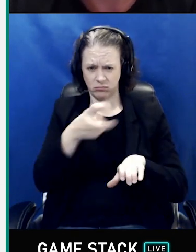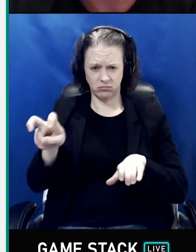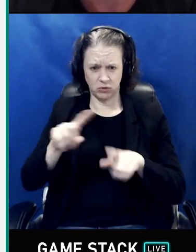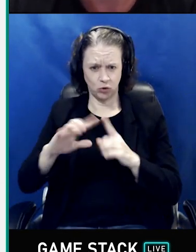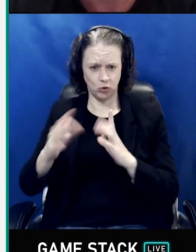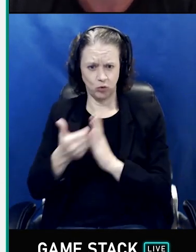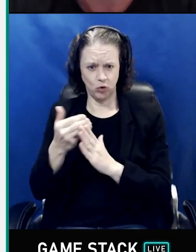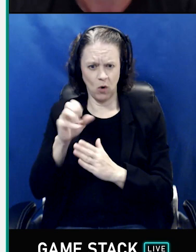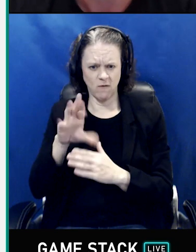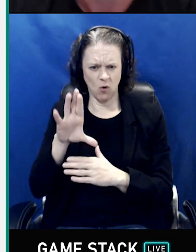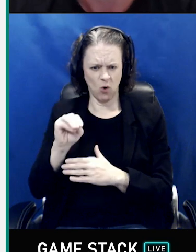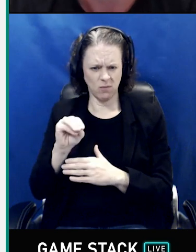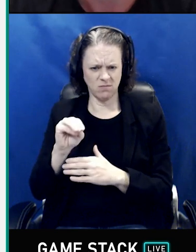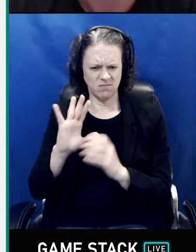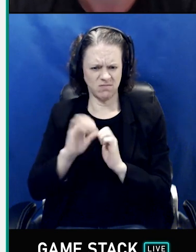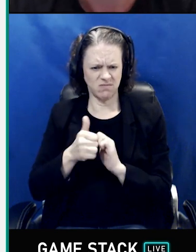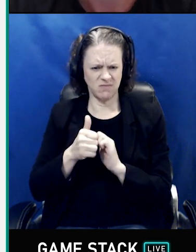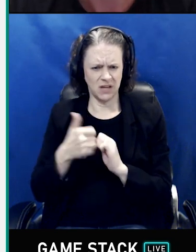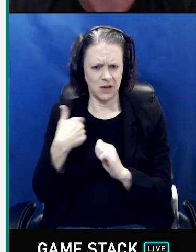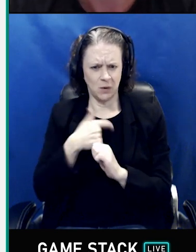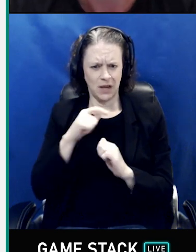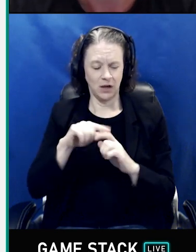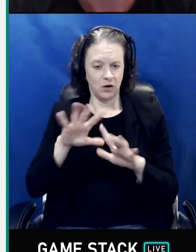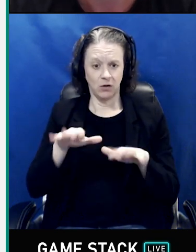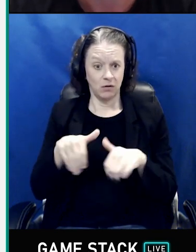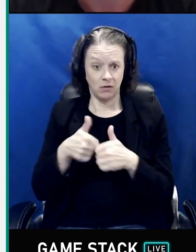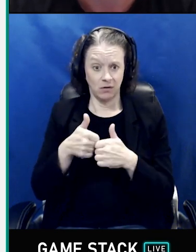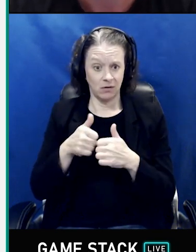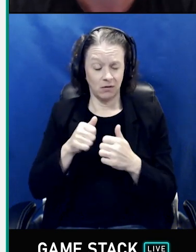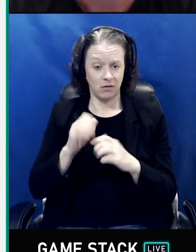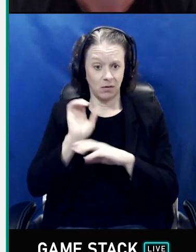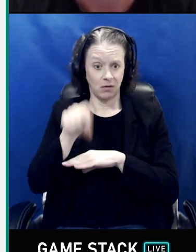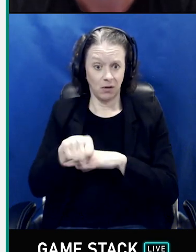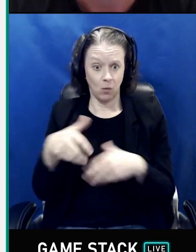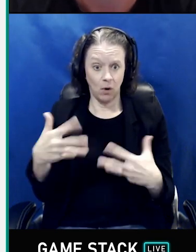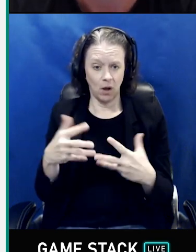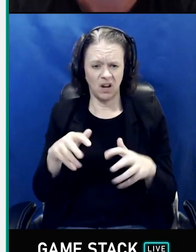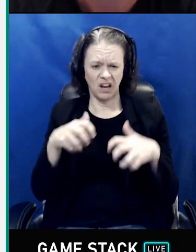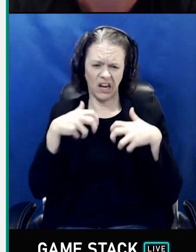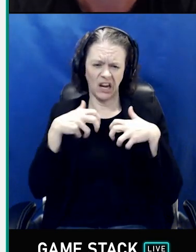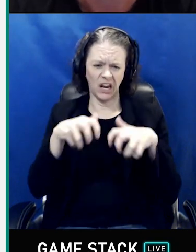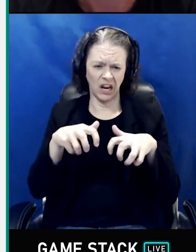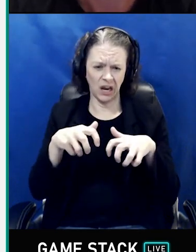the biggest challenge we had to overcome was the sheer number of buttons on the Xbox controller.